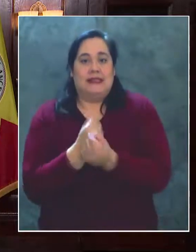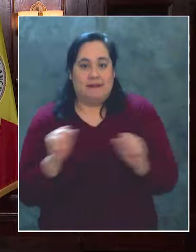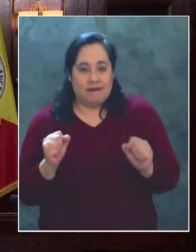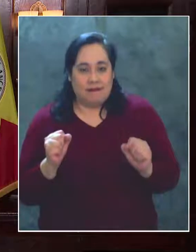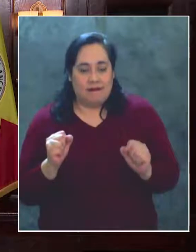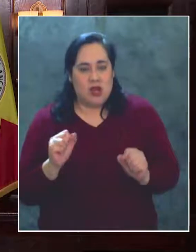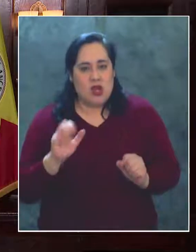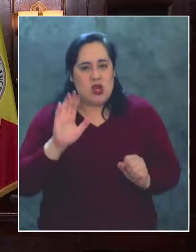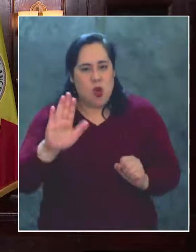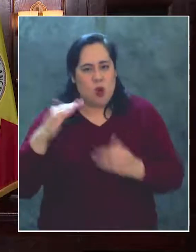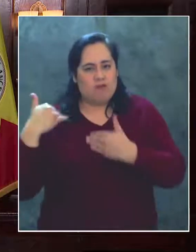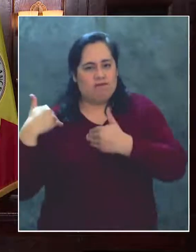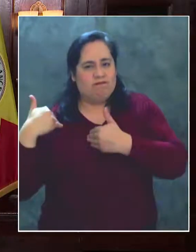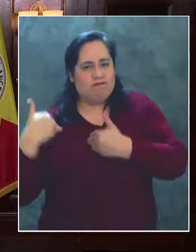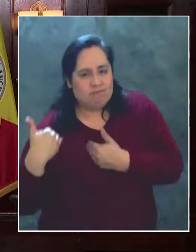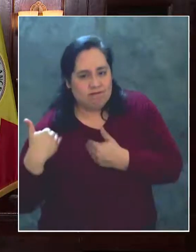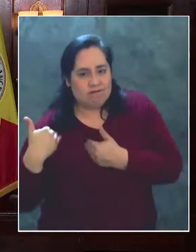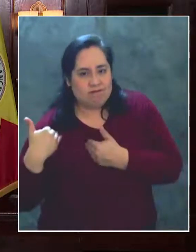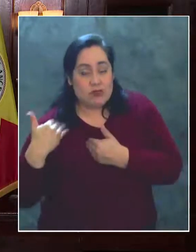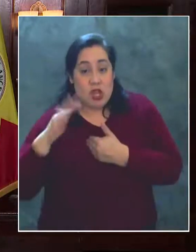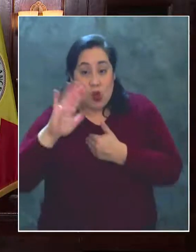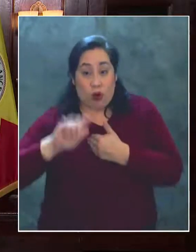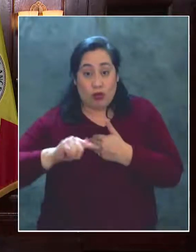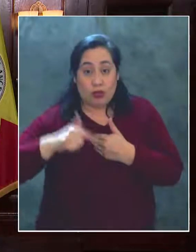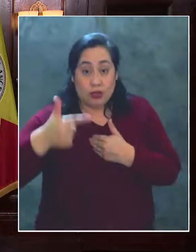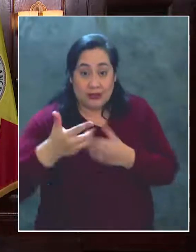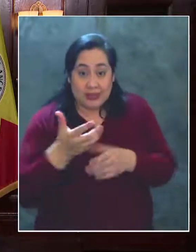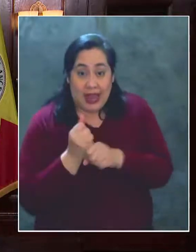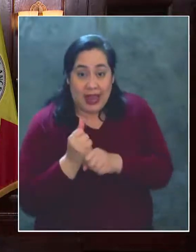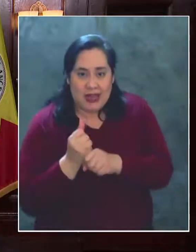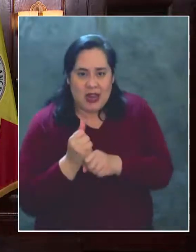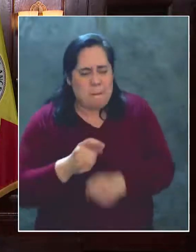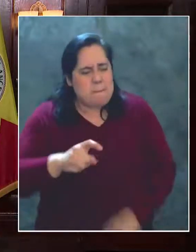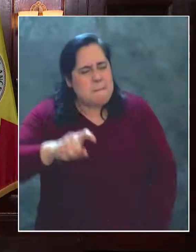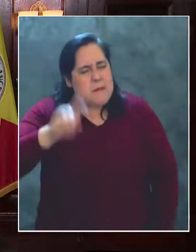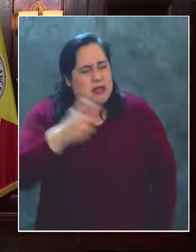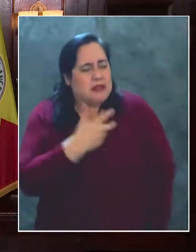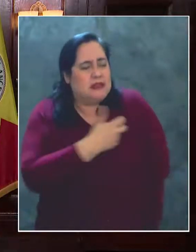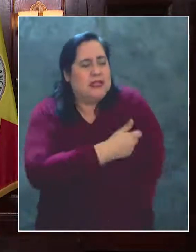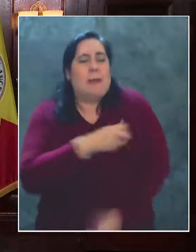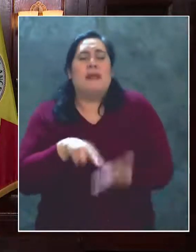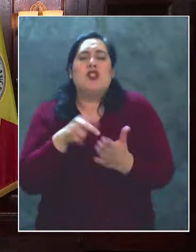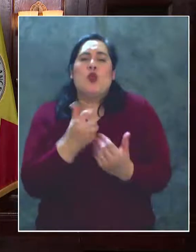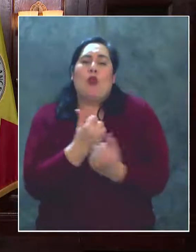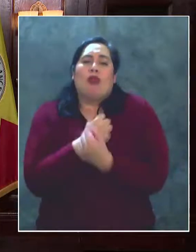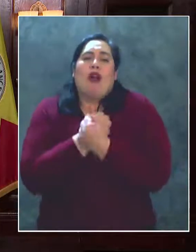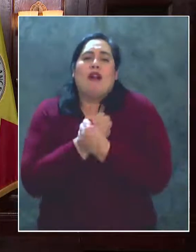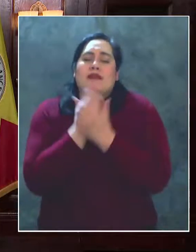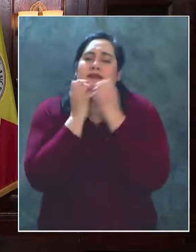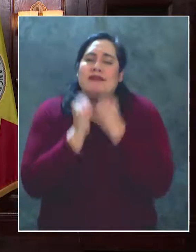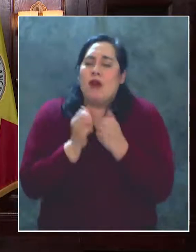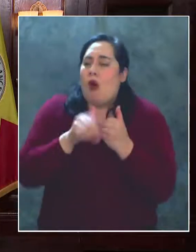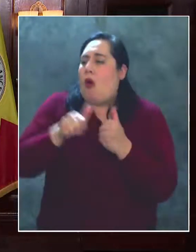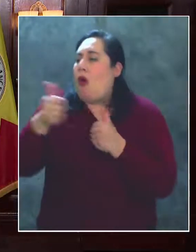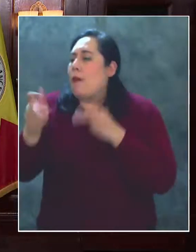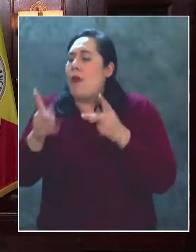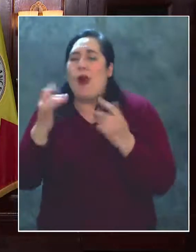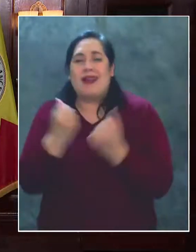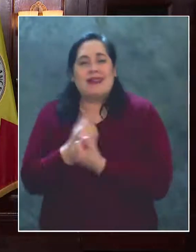YOUR TURN TO GET THAT VACCINE. IT'S AN ACT OF LOVE FOR YOUR FELLOW CITIZEN BECAUSE IT'S GOING TO SAVE SOMEBODY'S LIFE